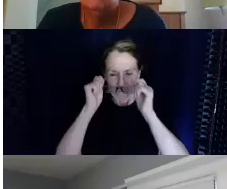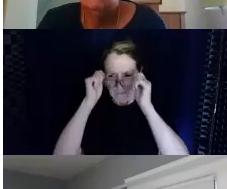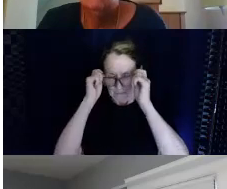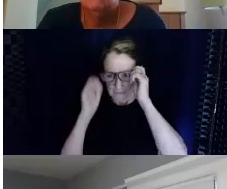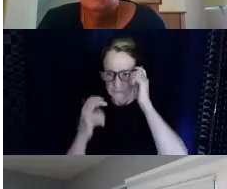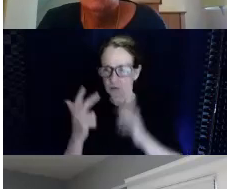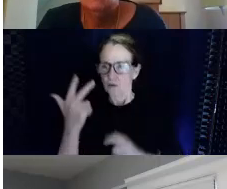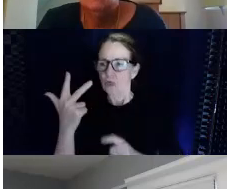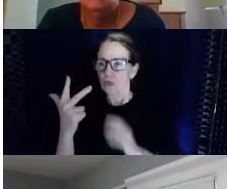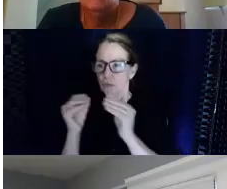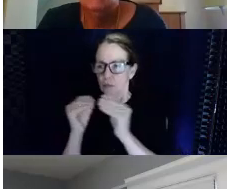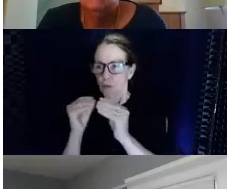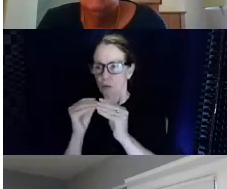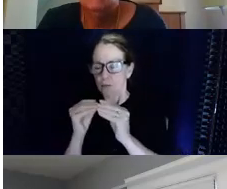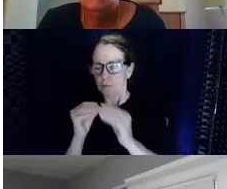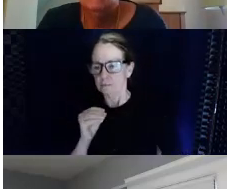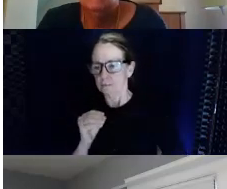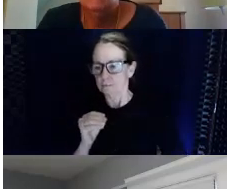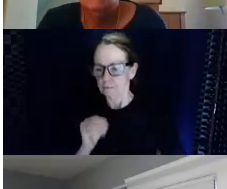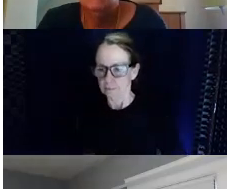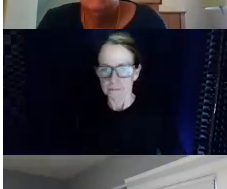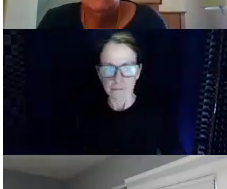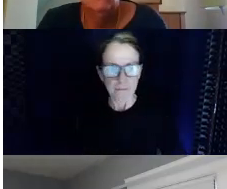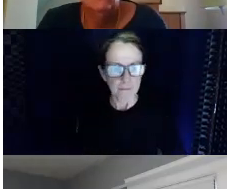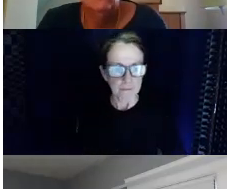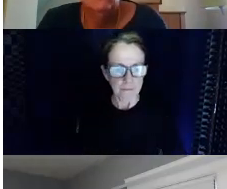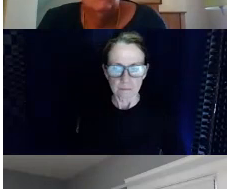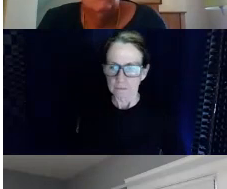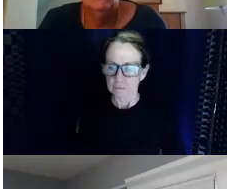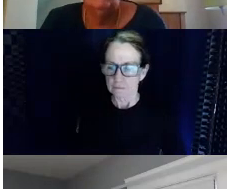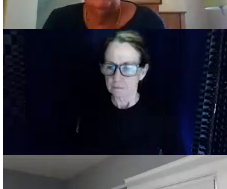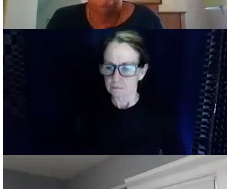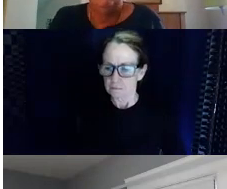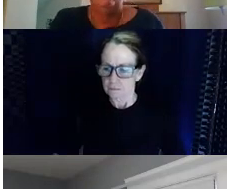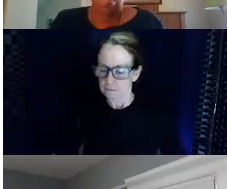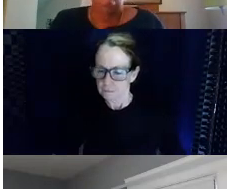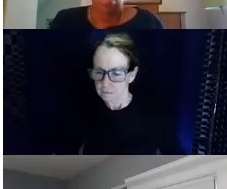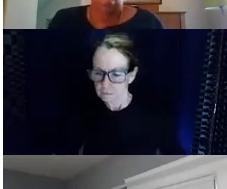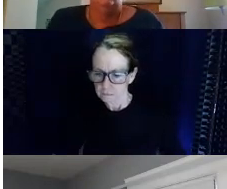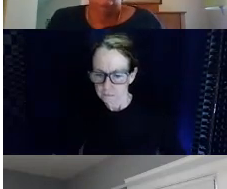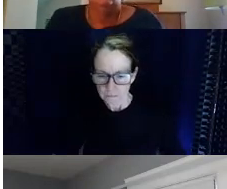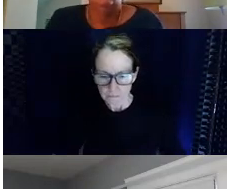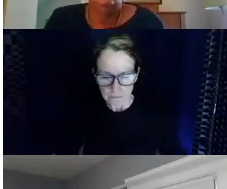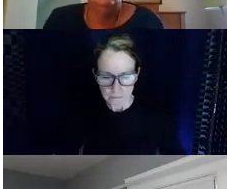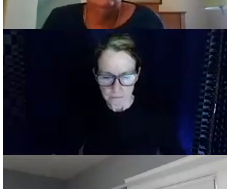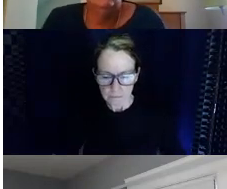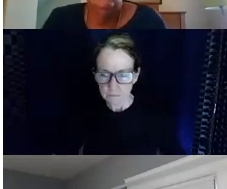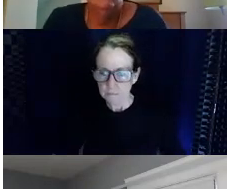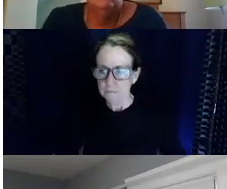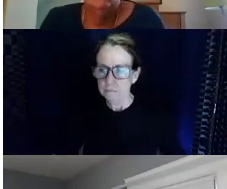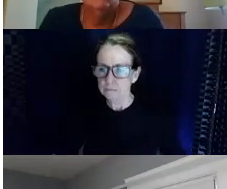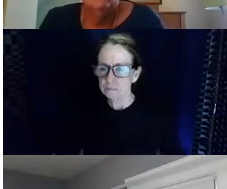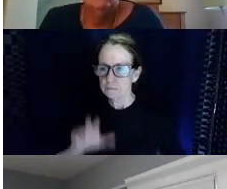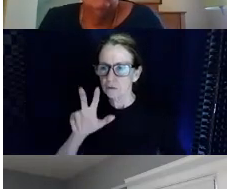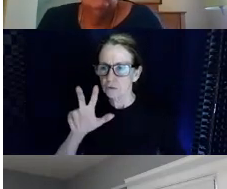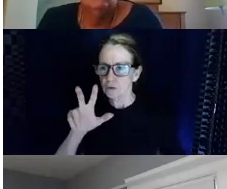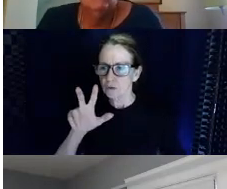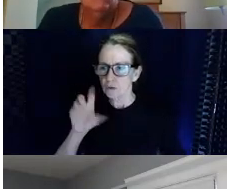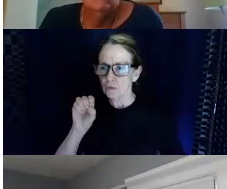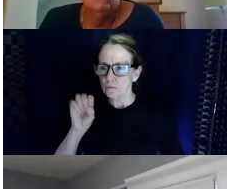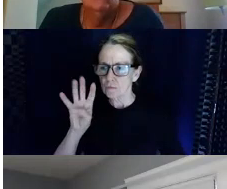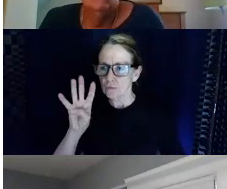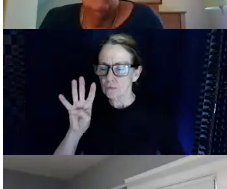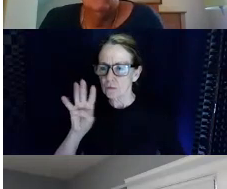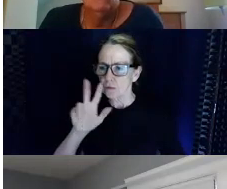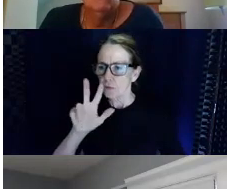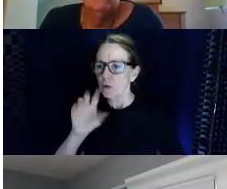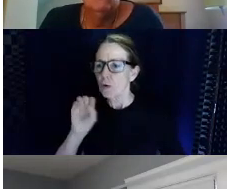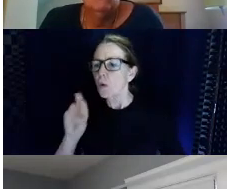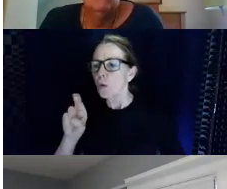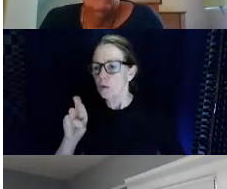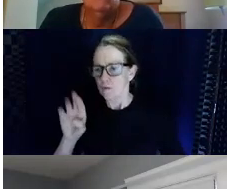YUP. THAT'S IT.